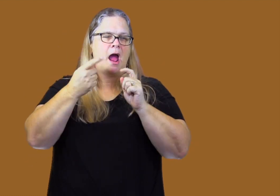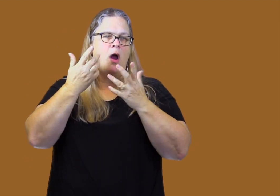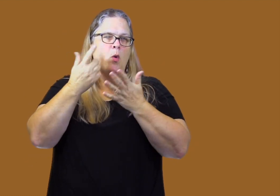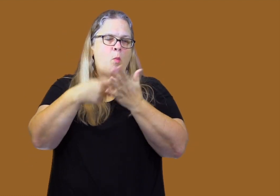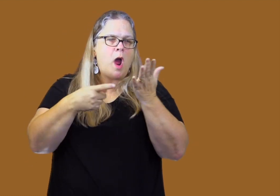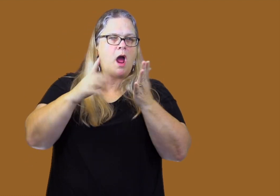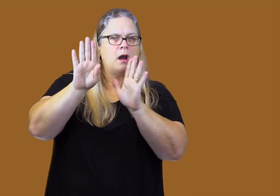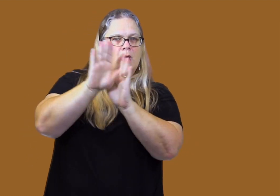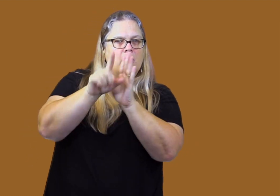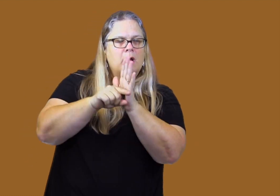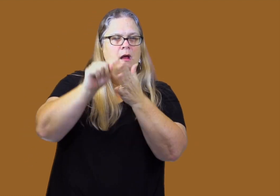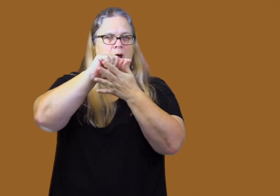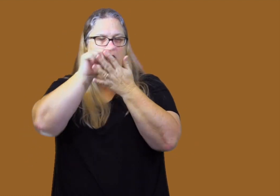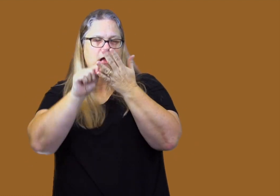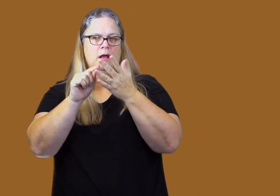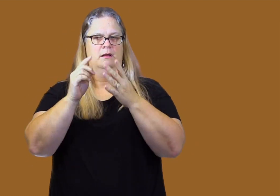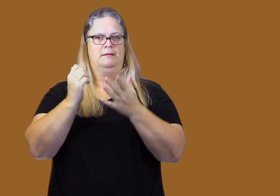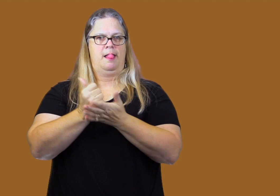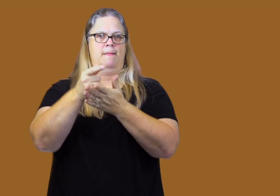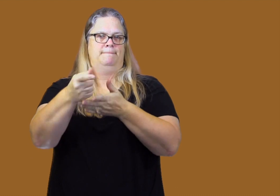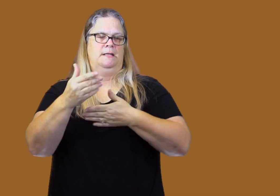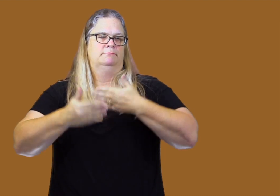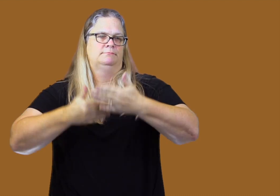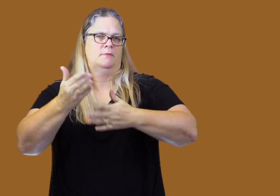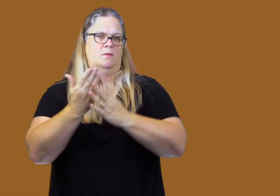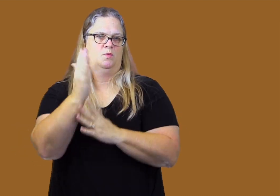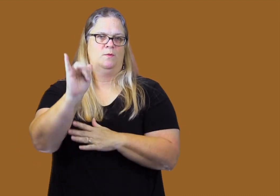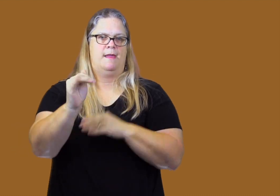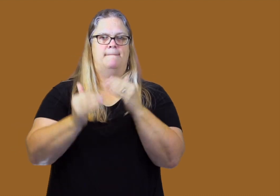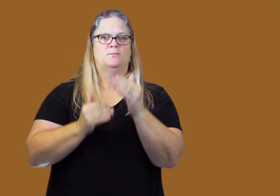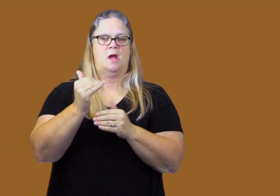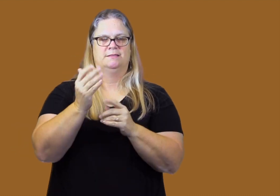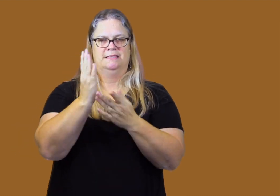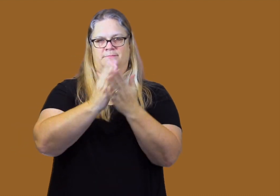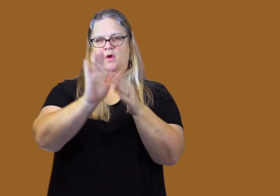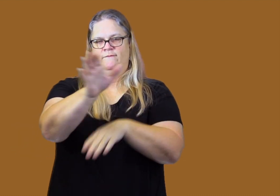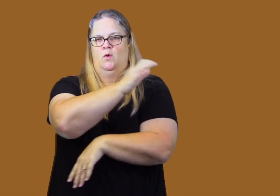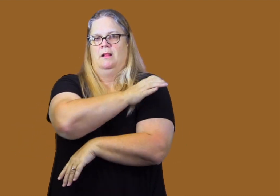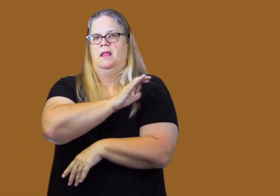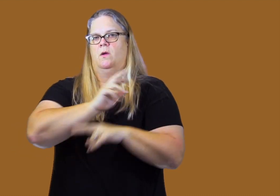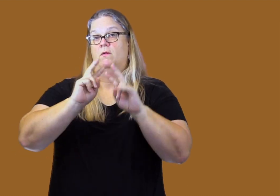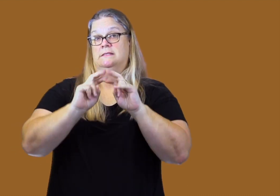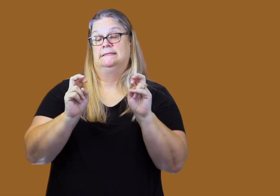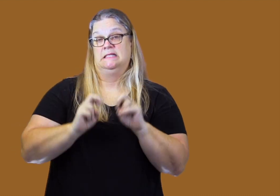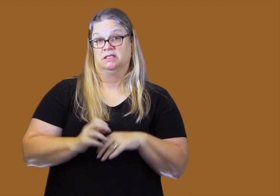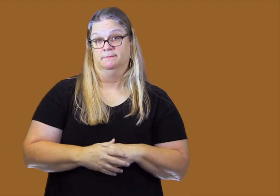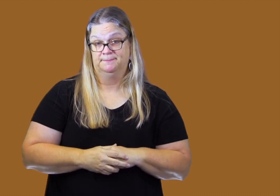So, you have to consider their background and helping you through that process as part of your clinical assessment.